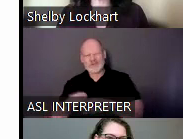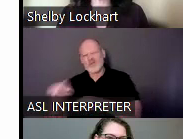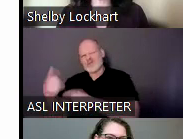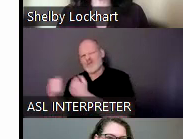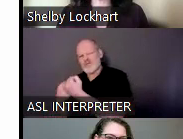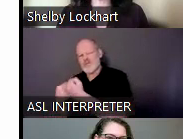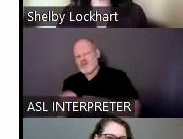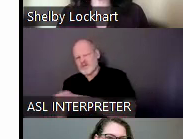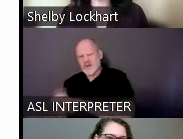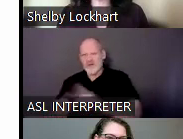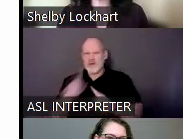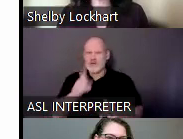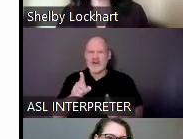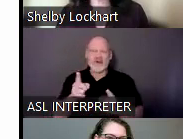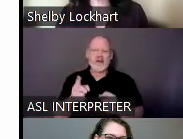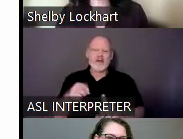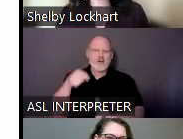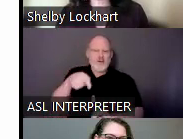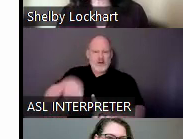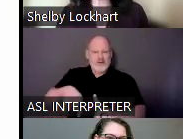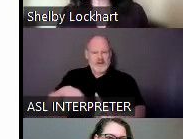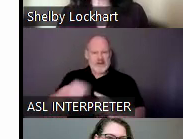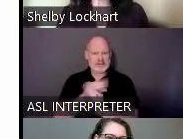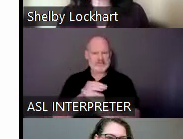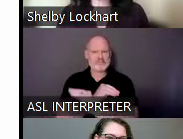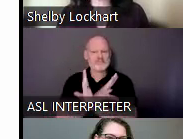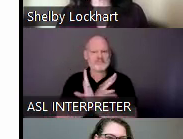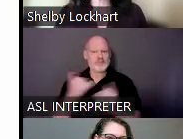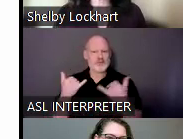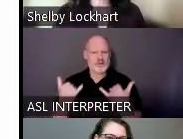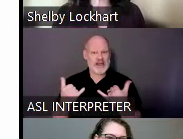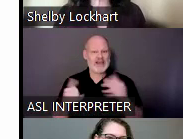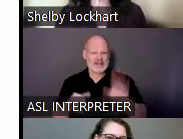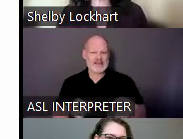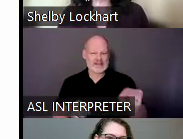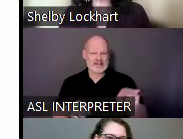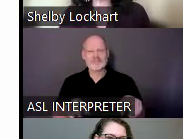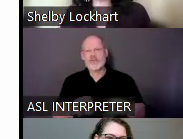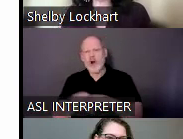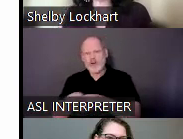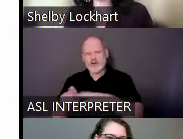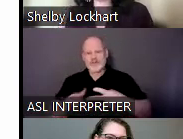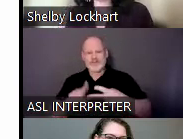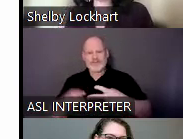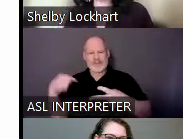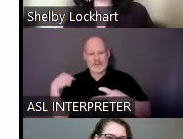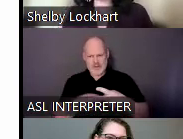essence of this time today. We really also see a reality around a need for